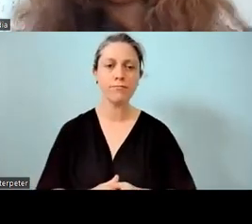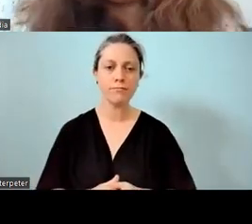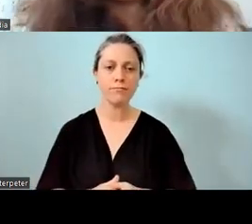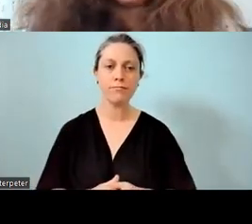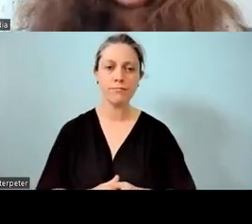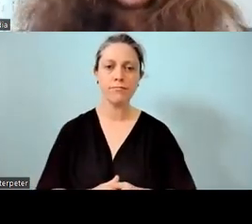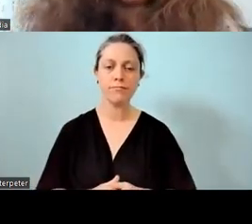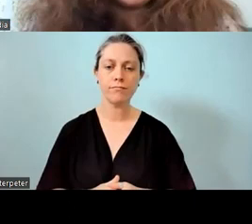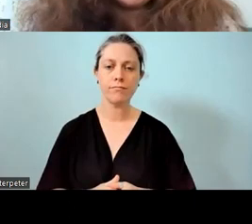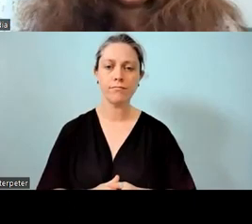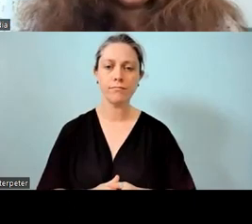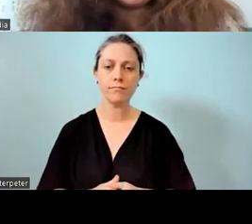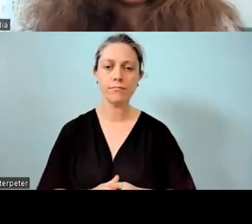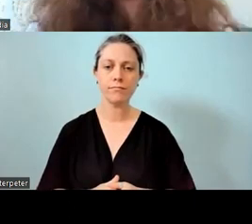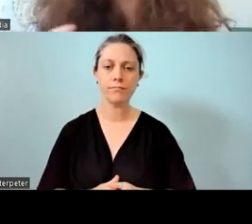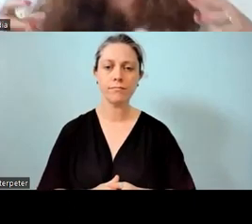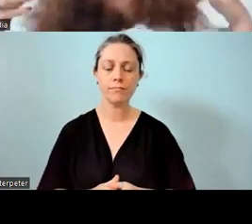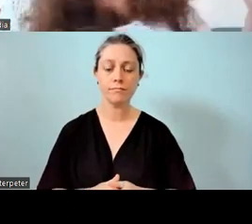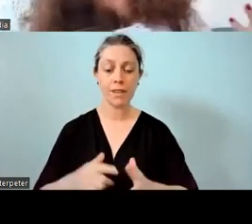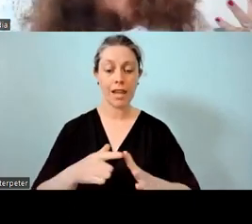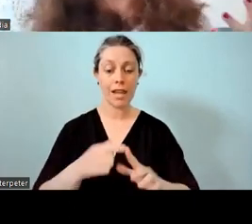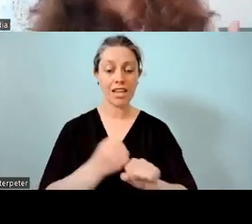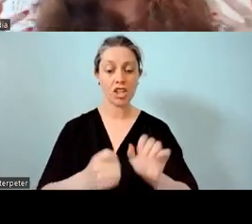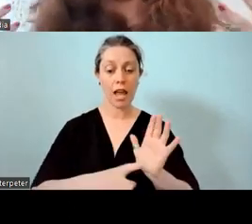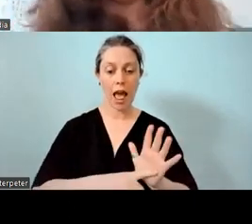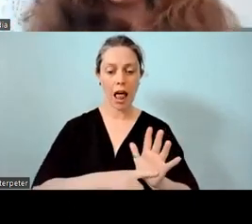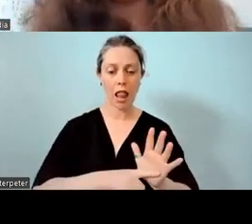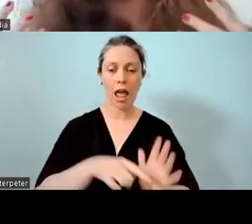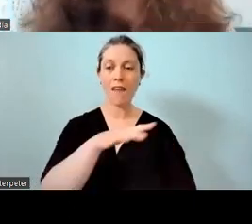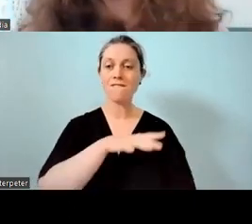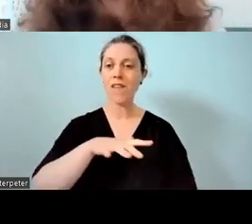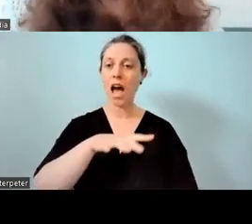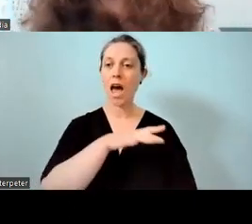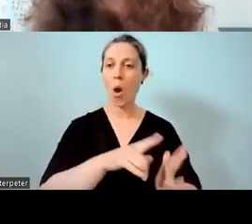EGL is aligned with Whānau Ora. Now, Whānau Ora approach is a really holistic collective approach.